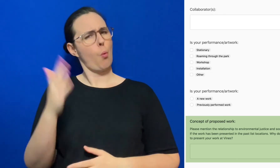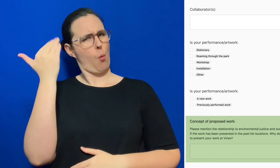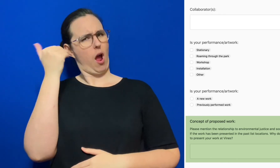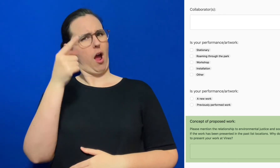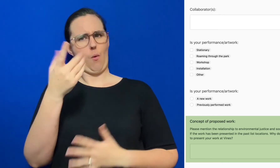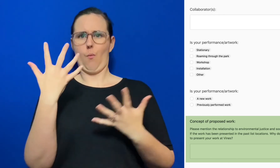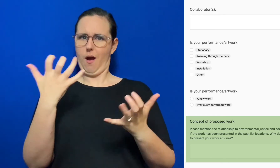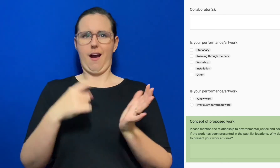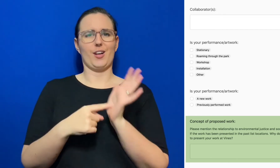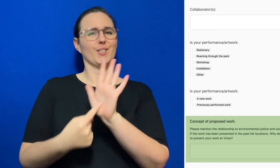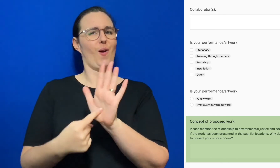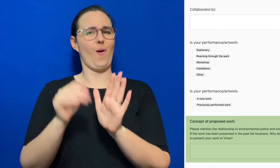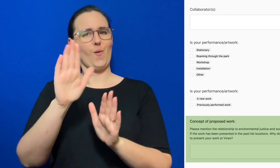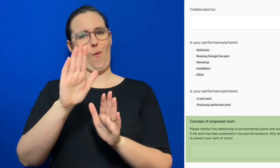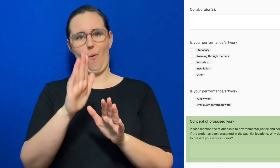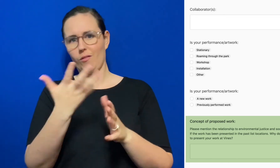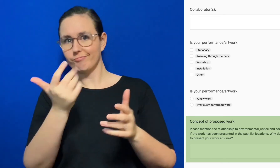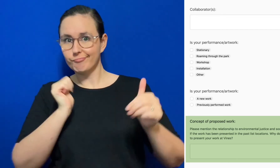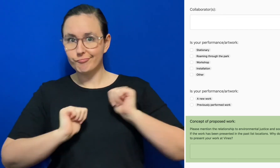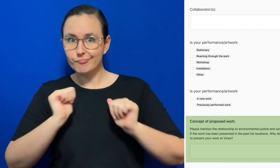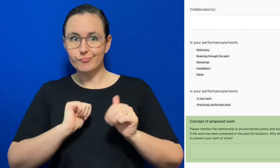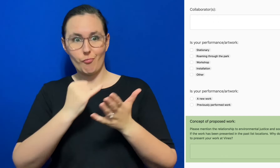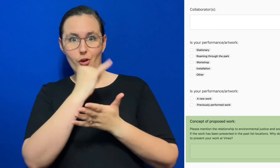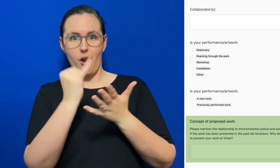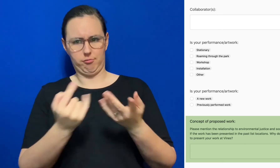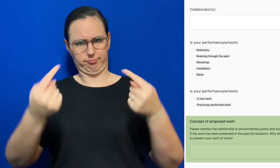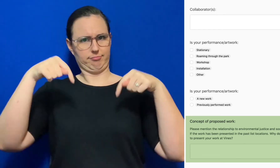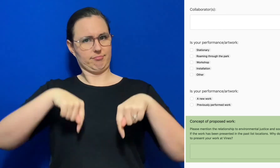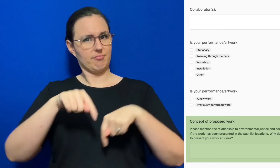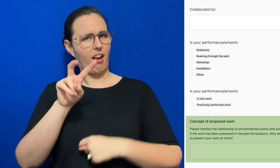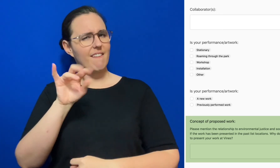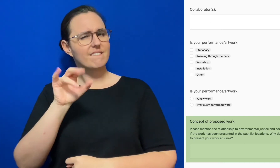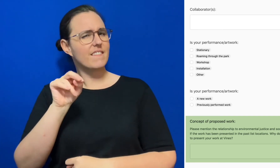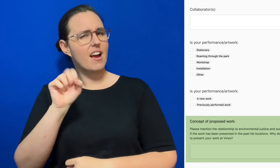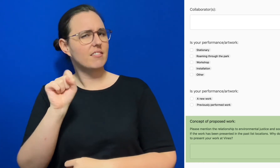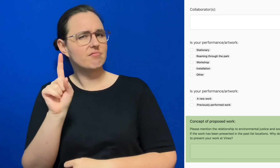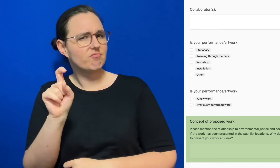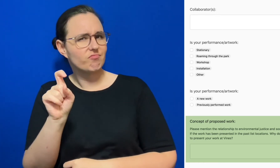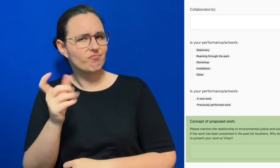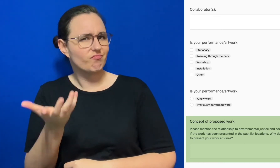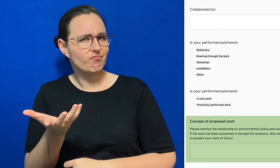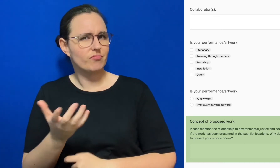Why do you want to present your work at Vines?